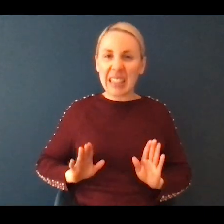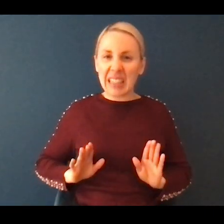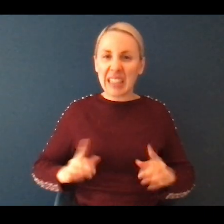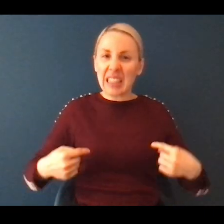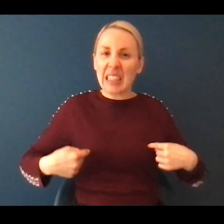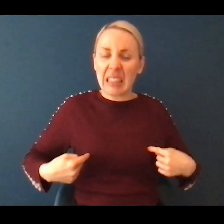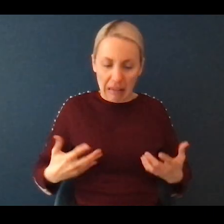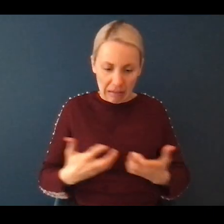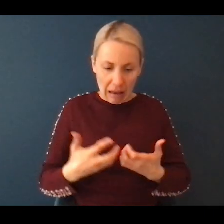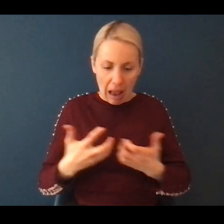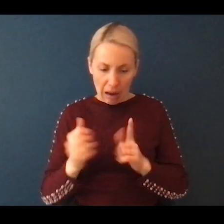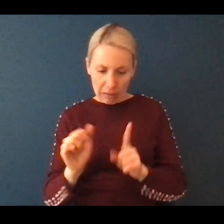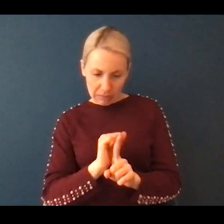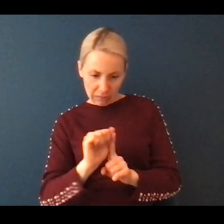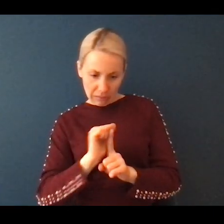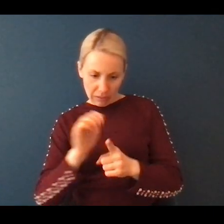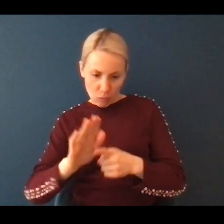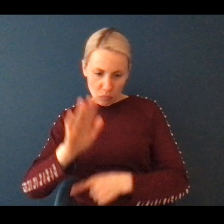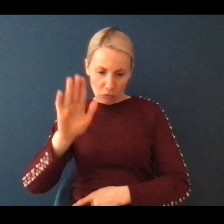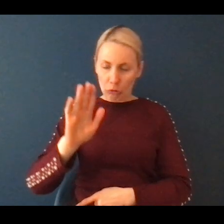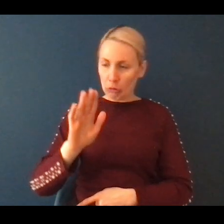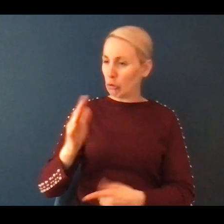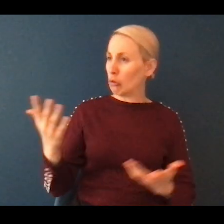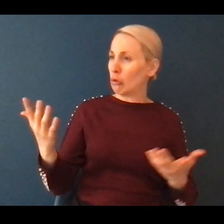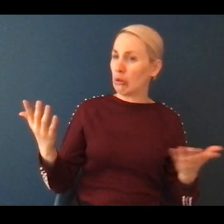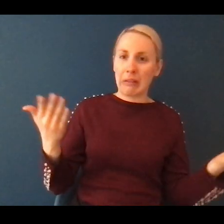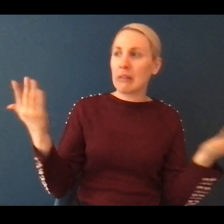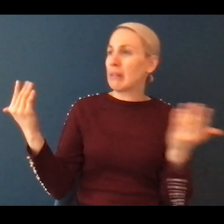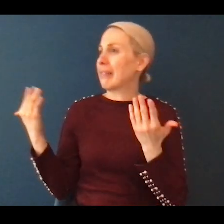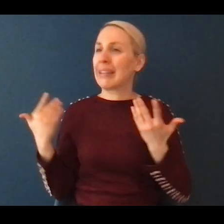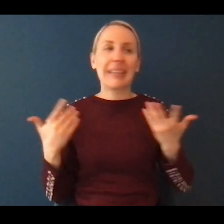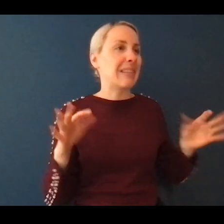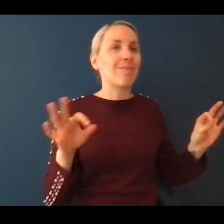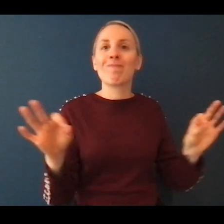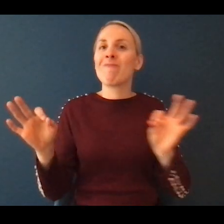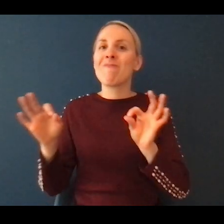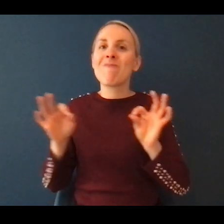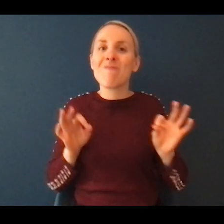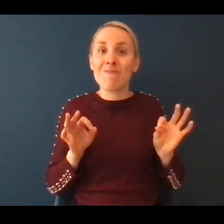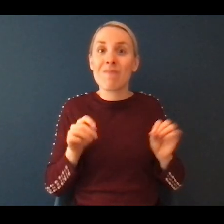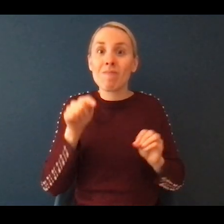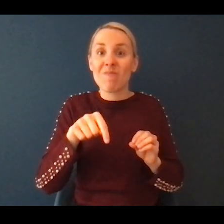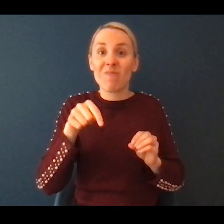forward and so I felt like this award was the perfect opportunity to allow myself to